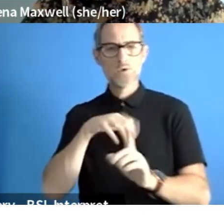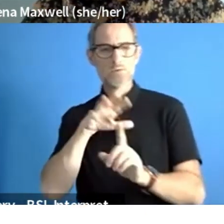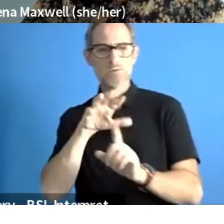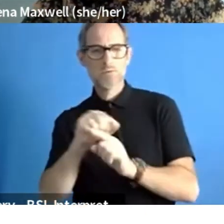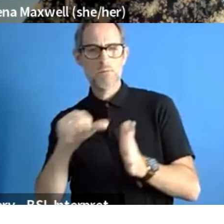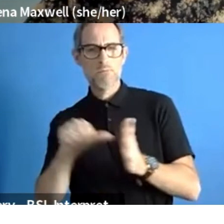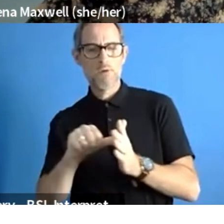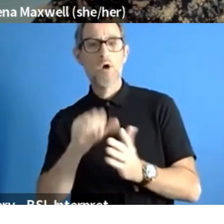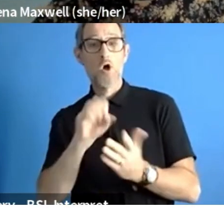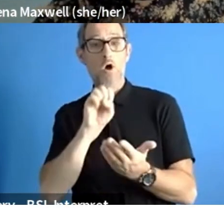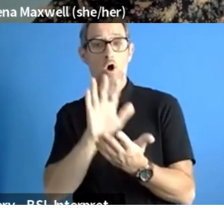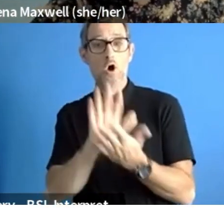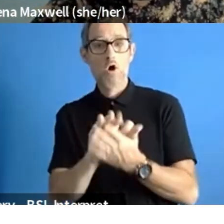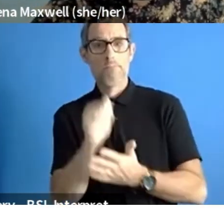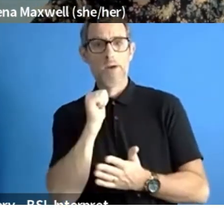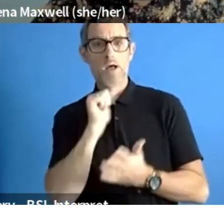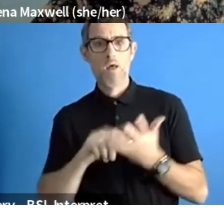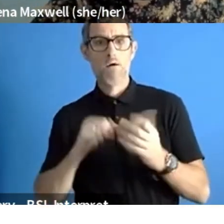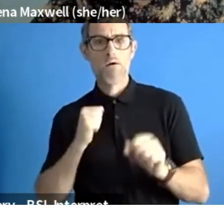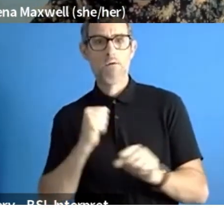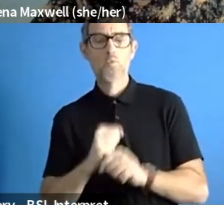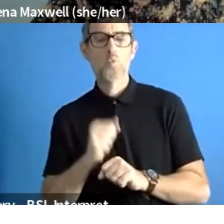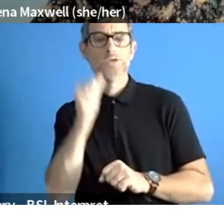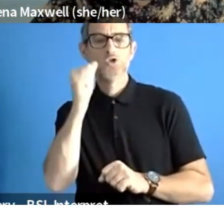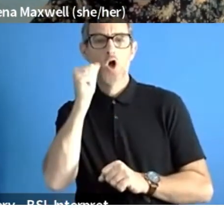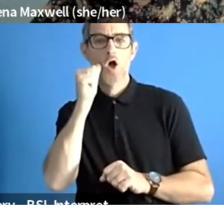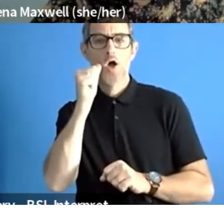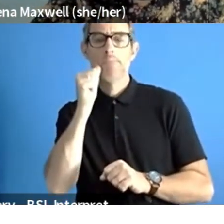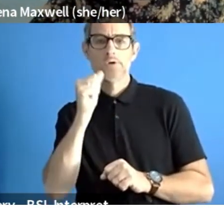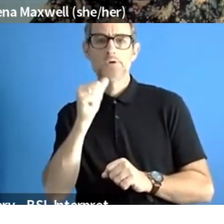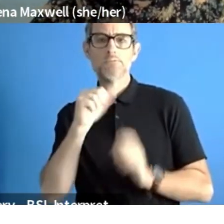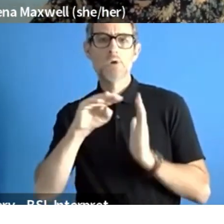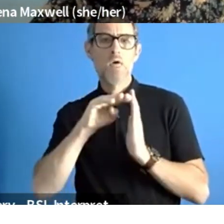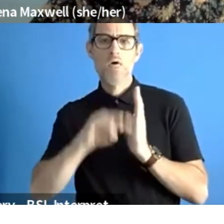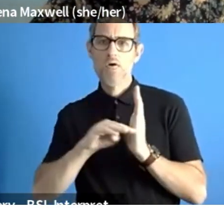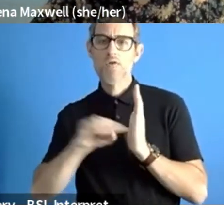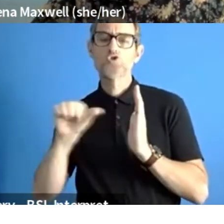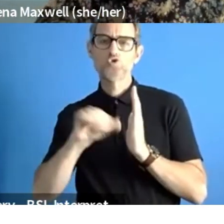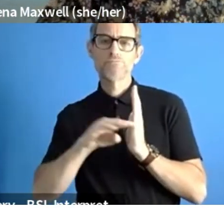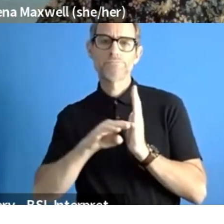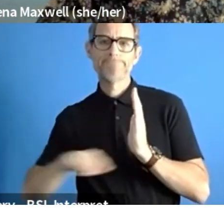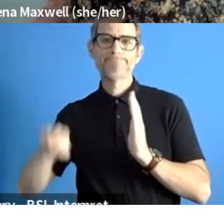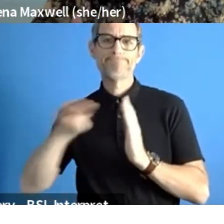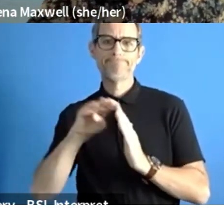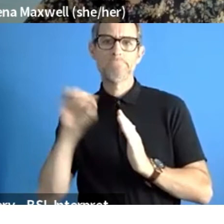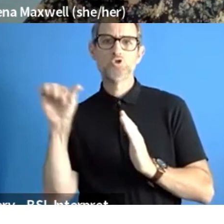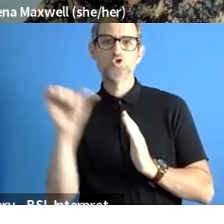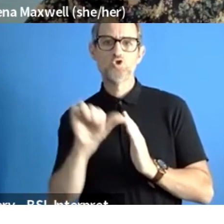knew about but maybe we had not prioritised as robustly we should have done.